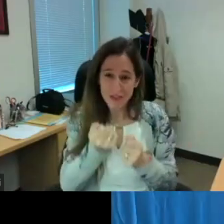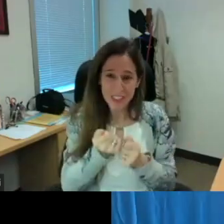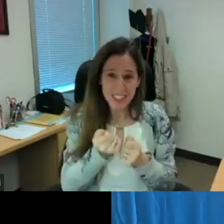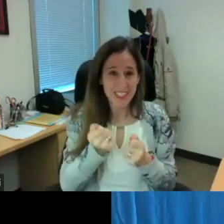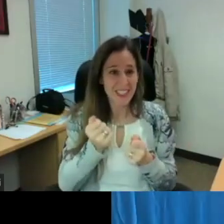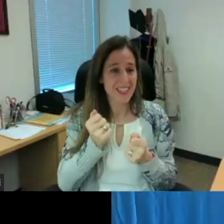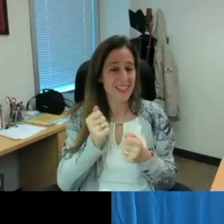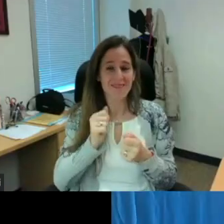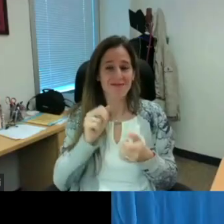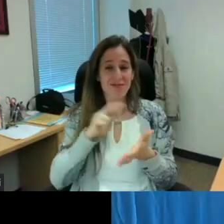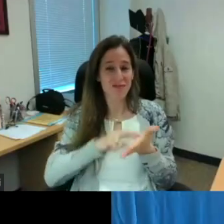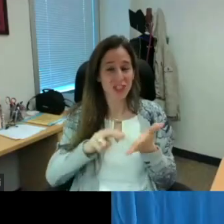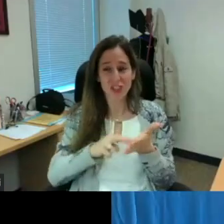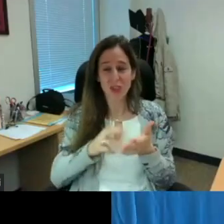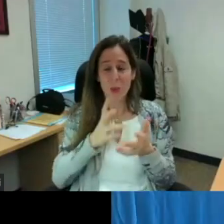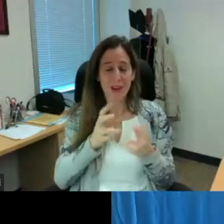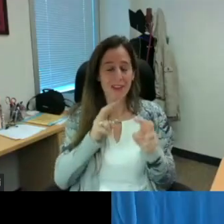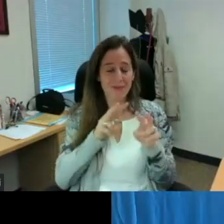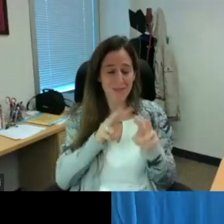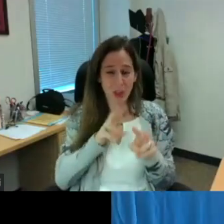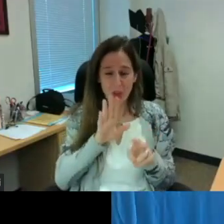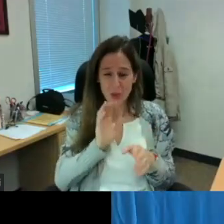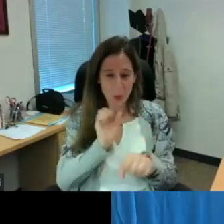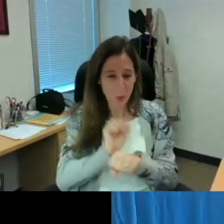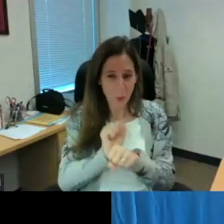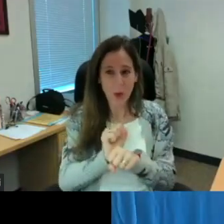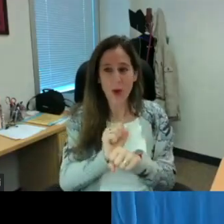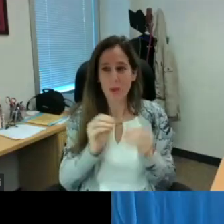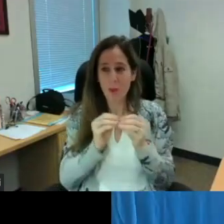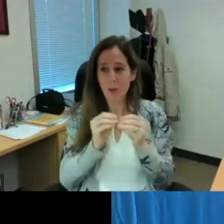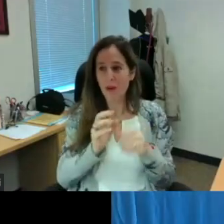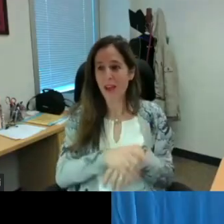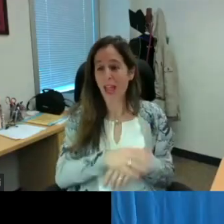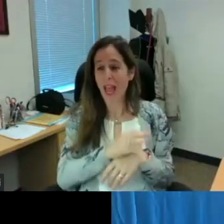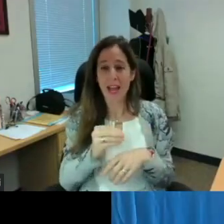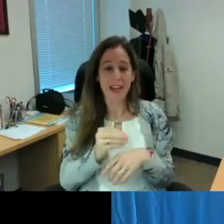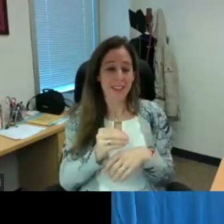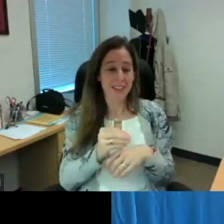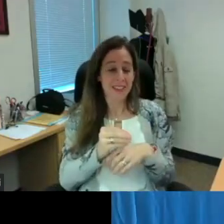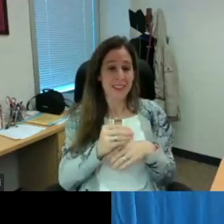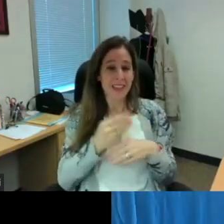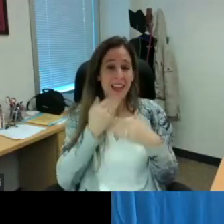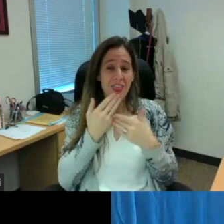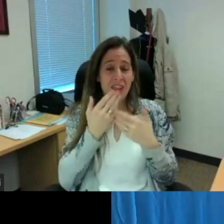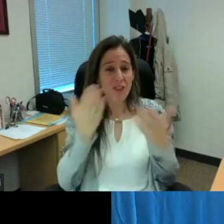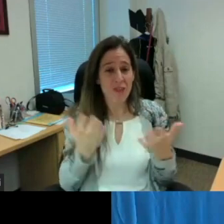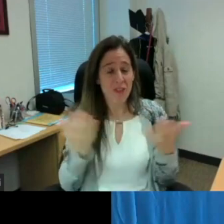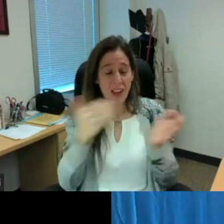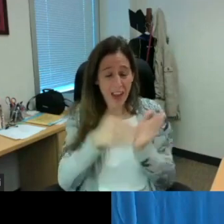presentation was very clear very interesting uh we look forward to seeing more of your work out